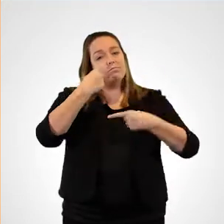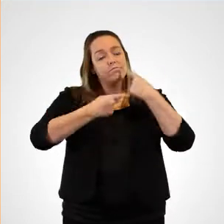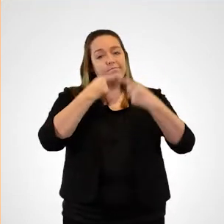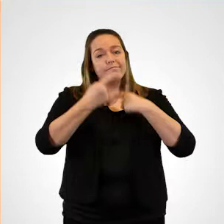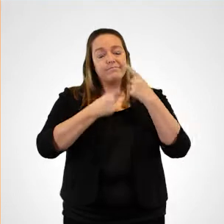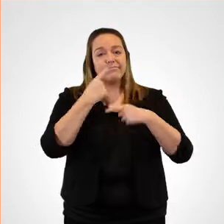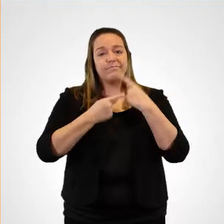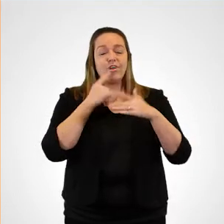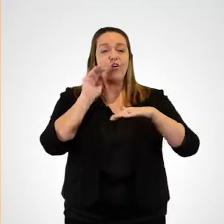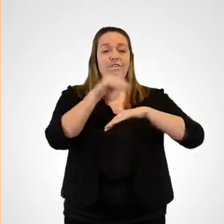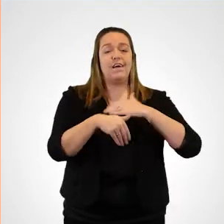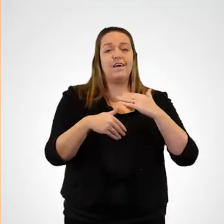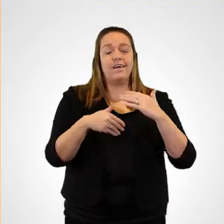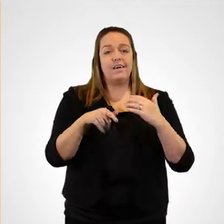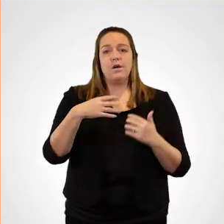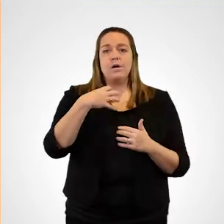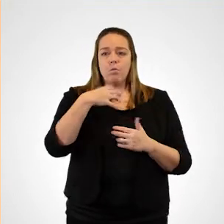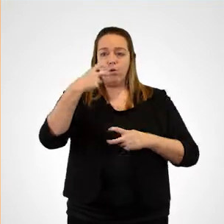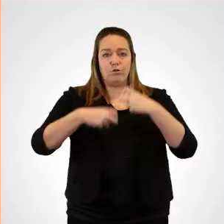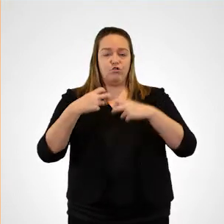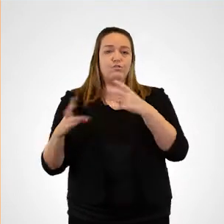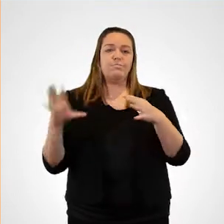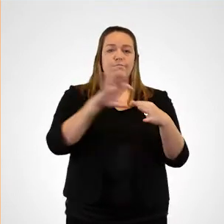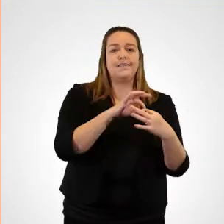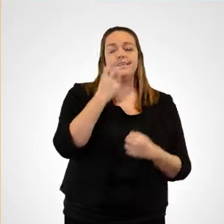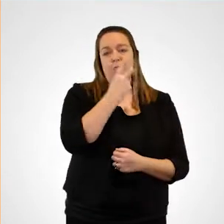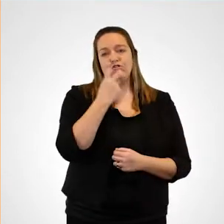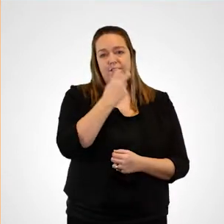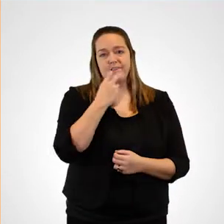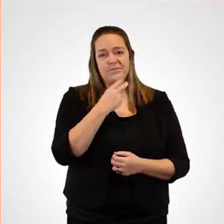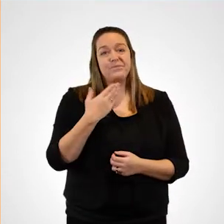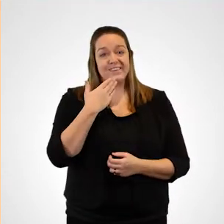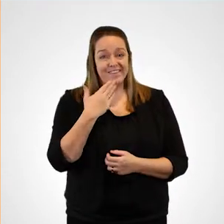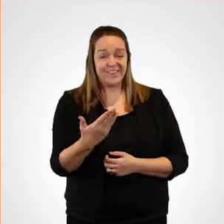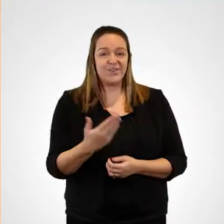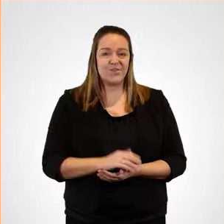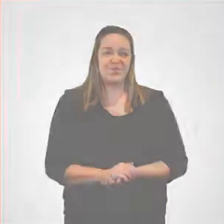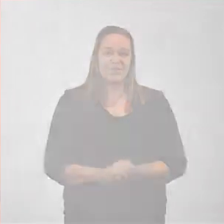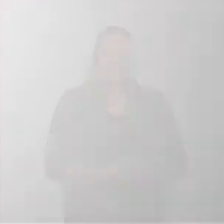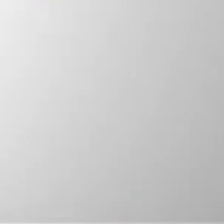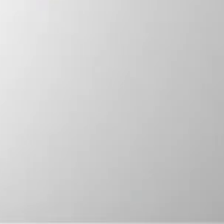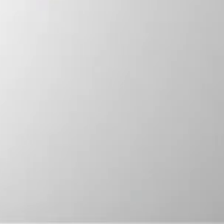and actually have a look at more issues to do with speechreading. So thank you very much for taking part.